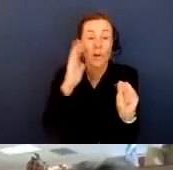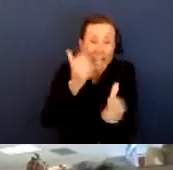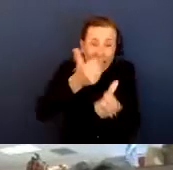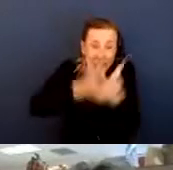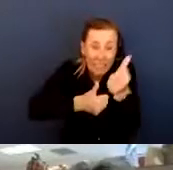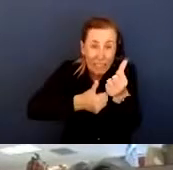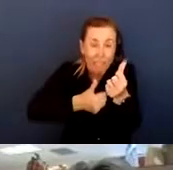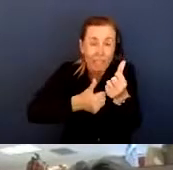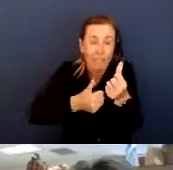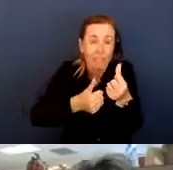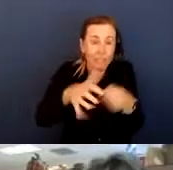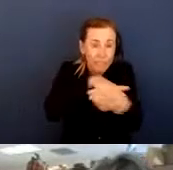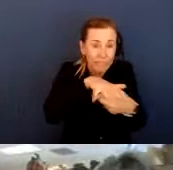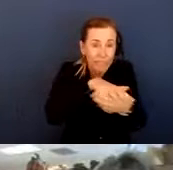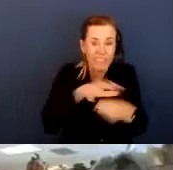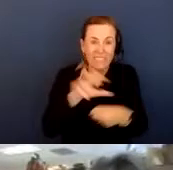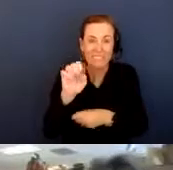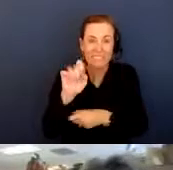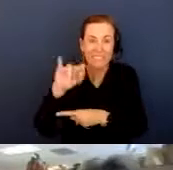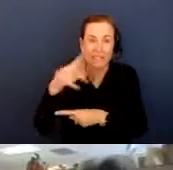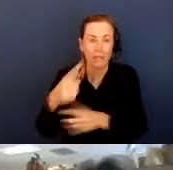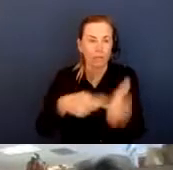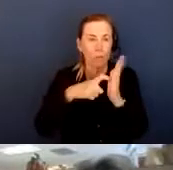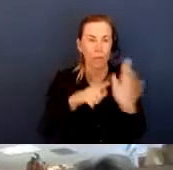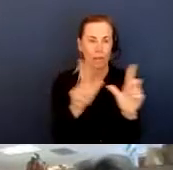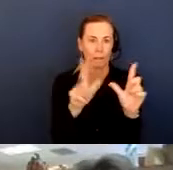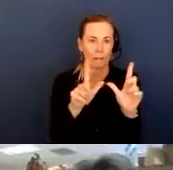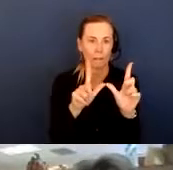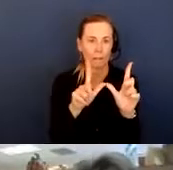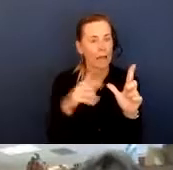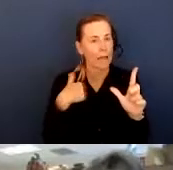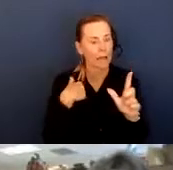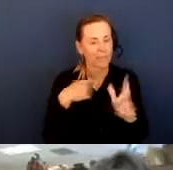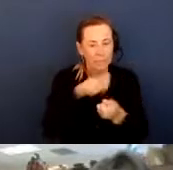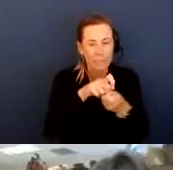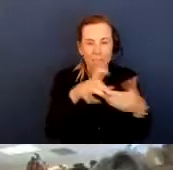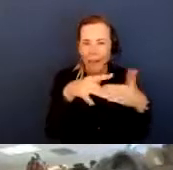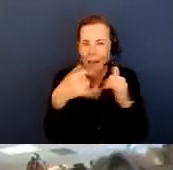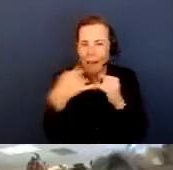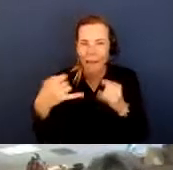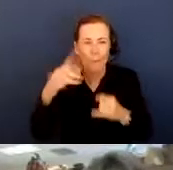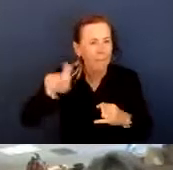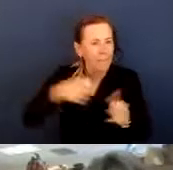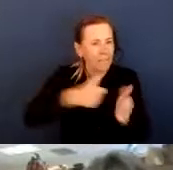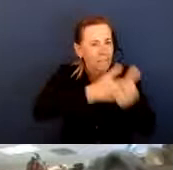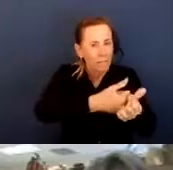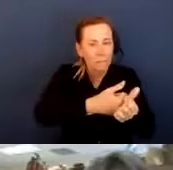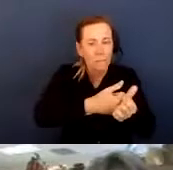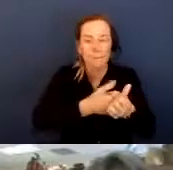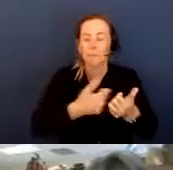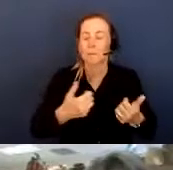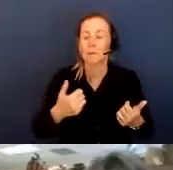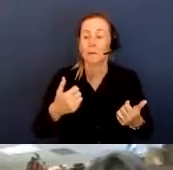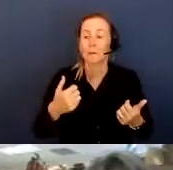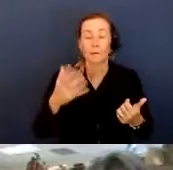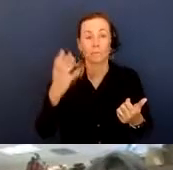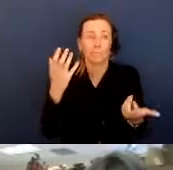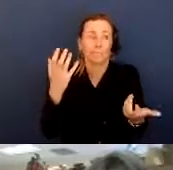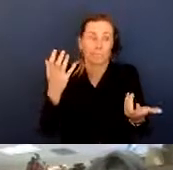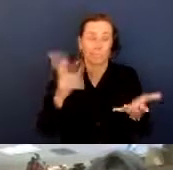You know, every site require a license and specific guidelines that they follow